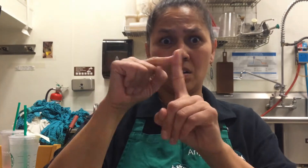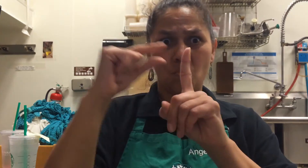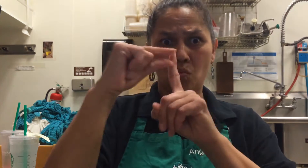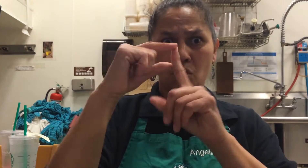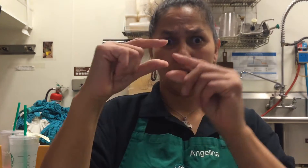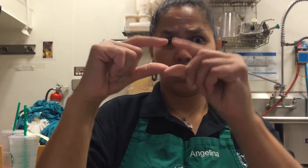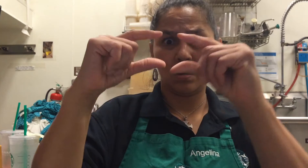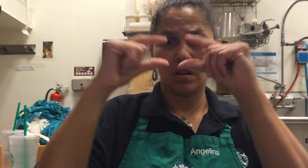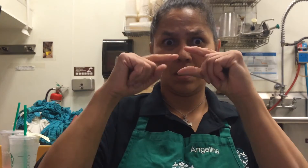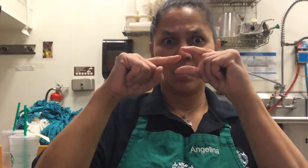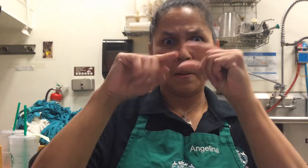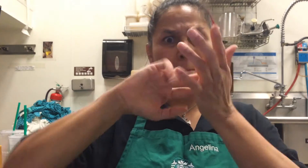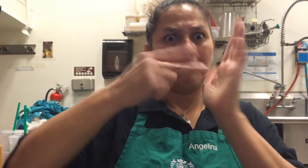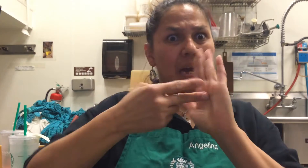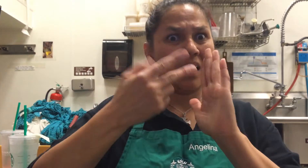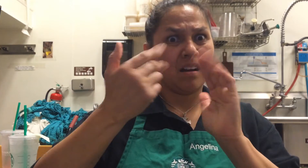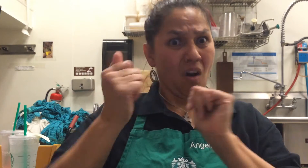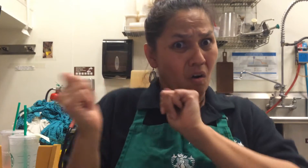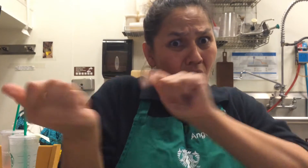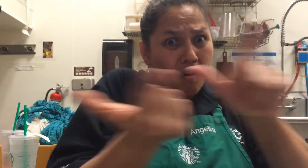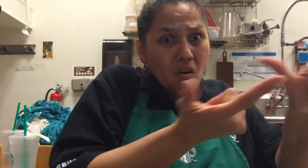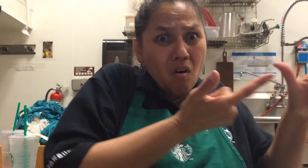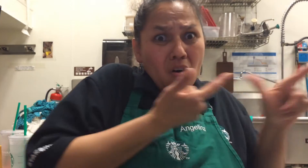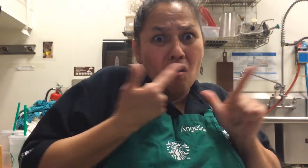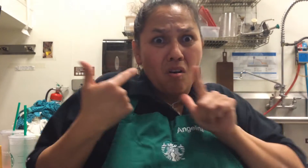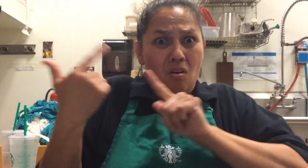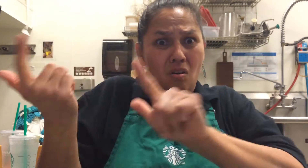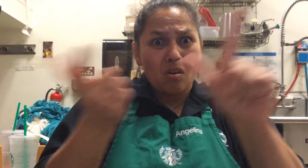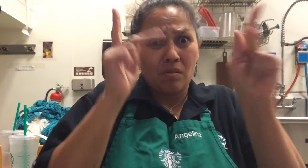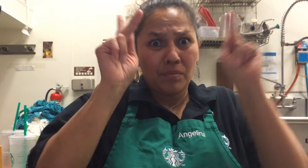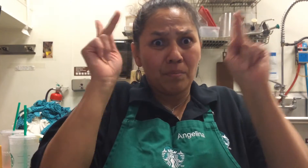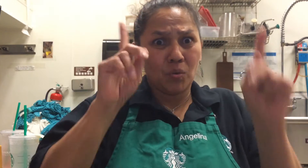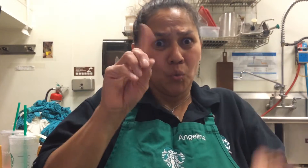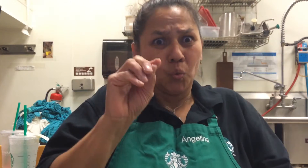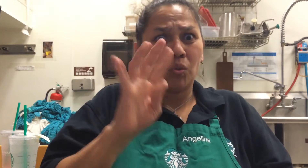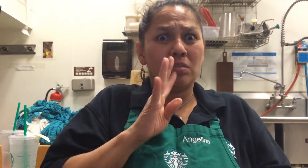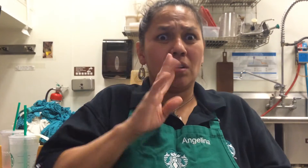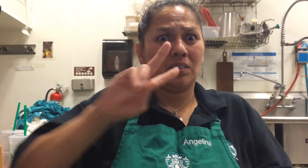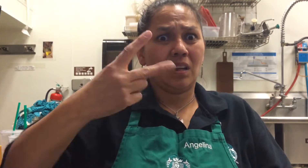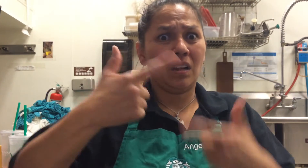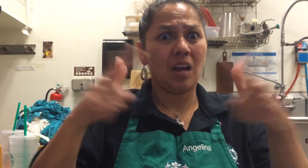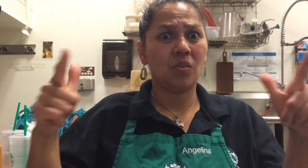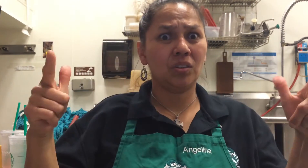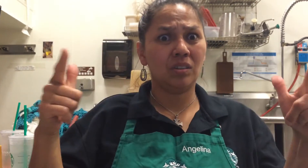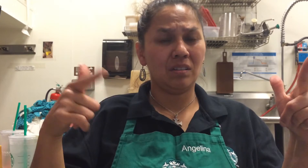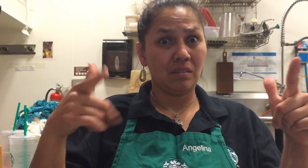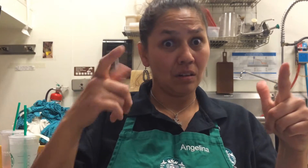That word applies to all of us, because everyone speak in bilingual.